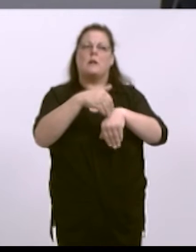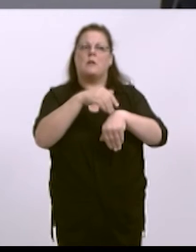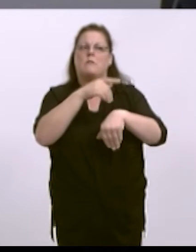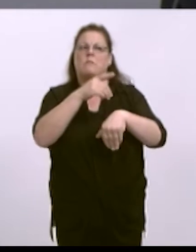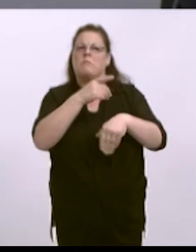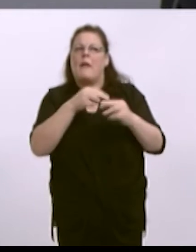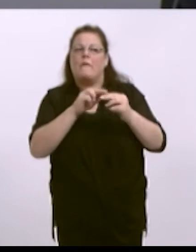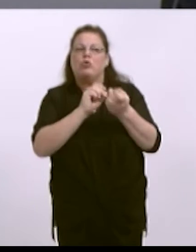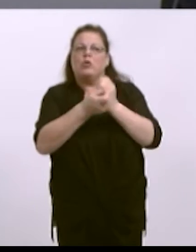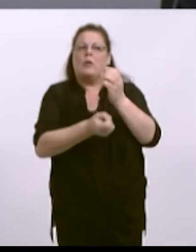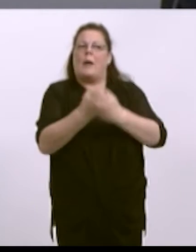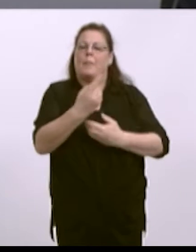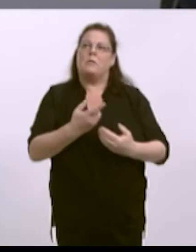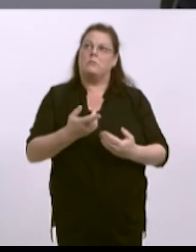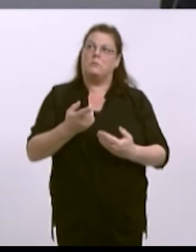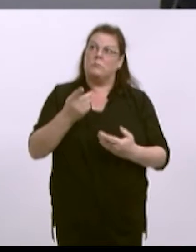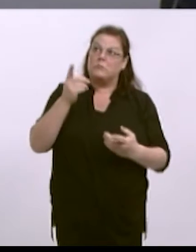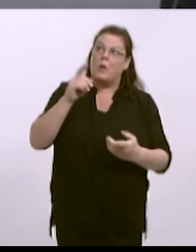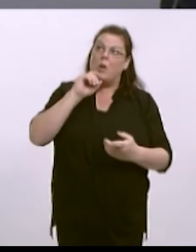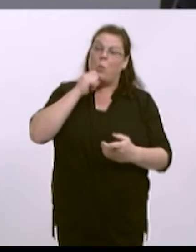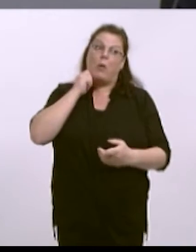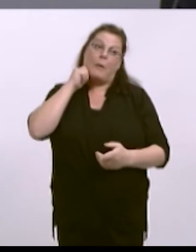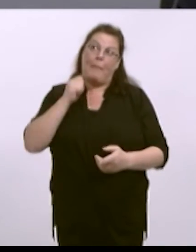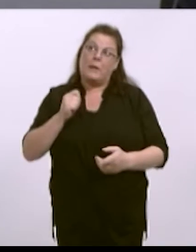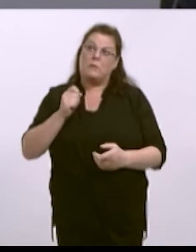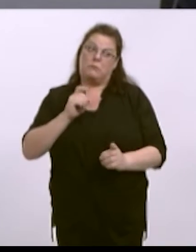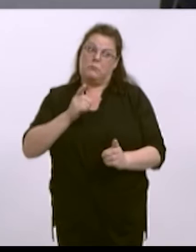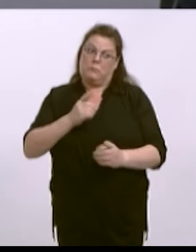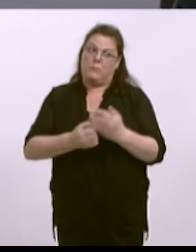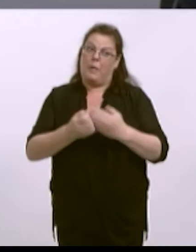you take the opportunity to make that commitment today, and do you acknowledge that Professor